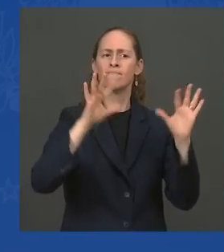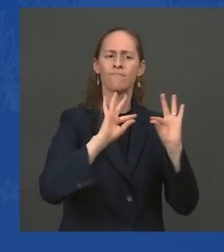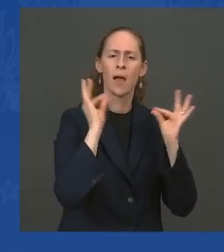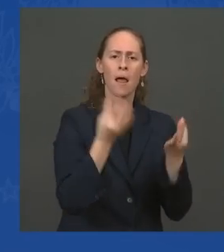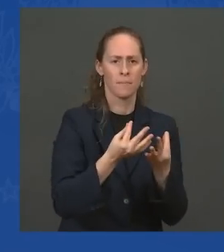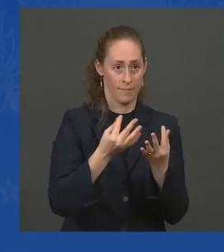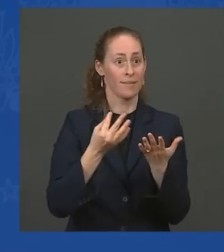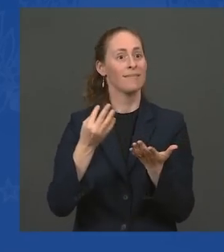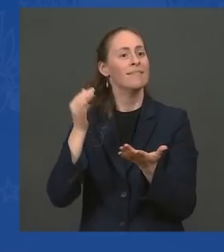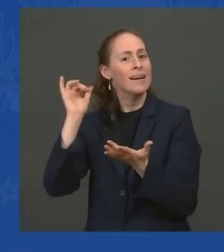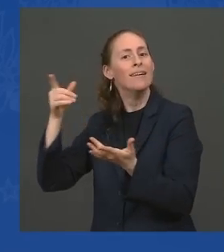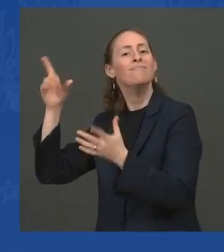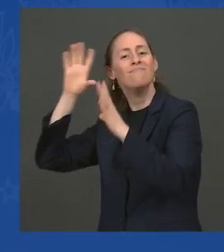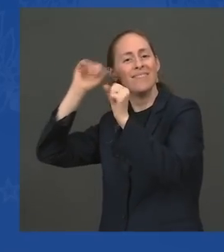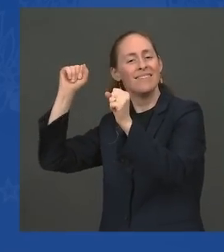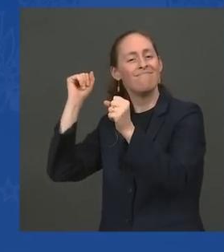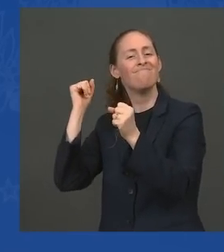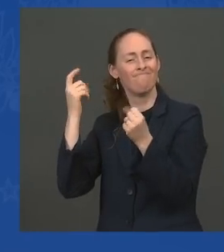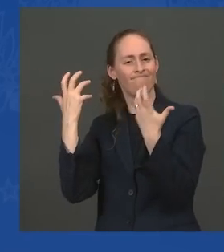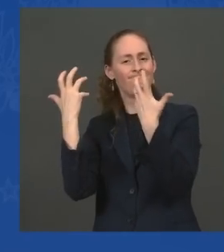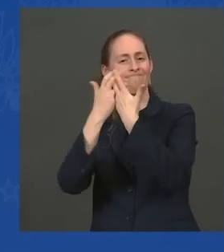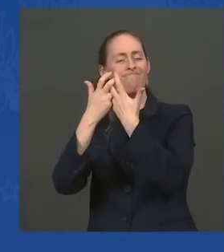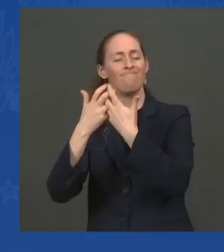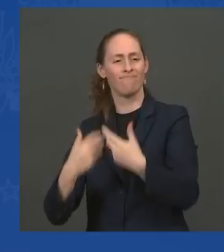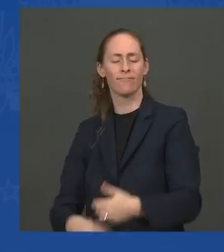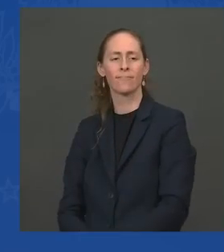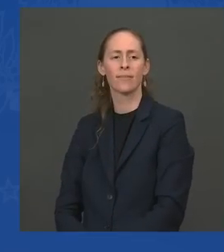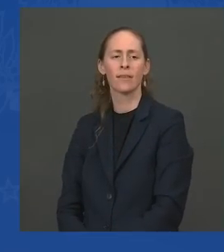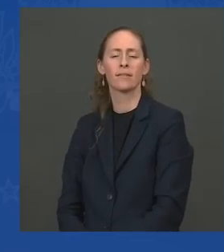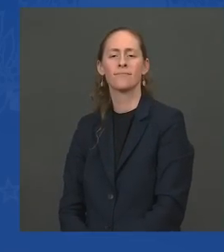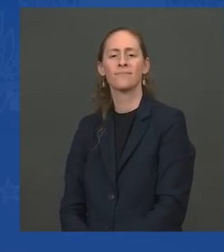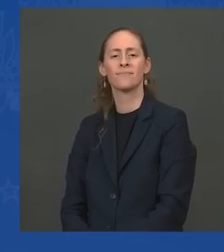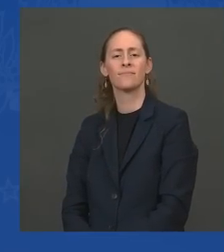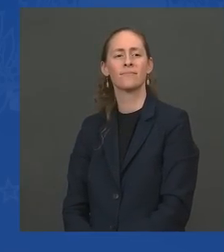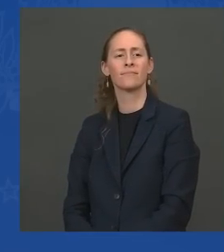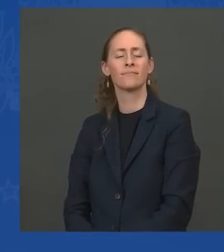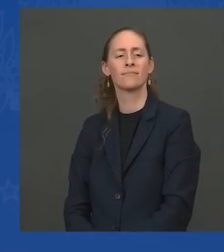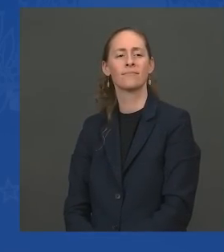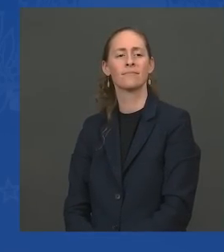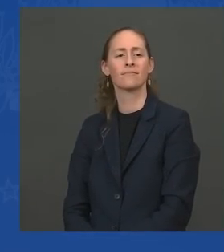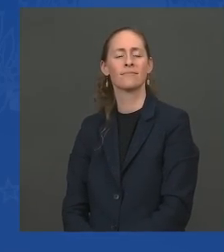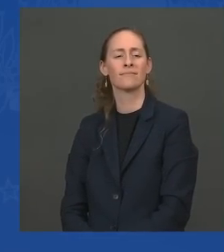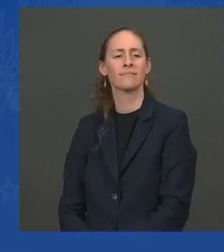As a member of the President's implementation team for these investments. We're going to make sure that every job is a good job.